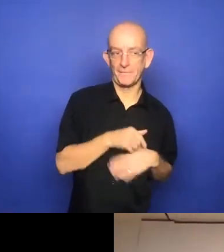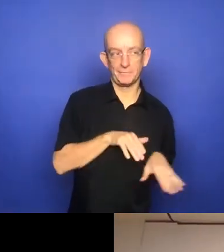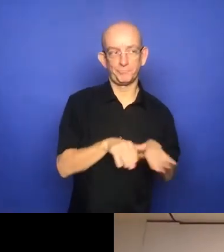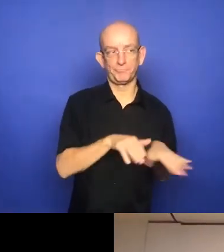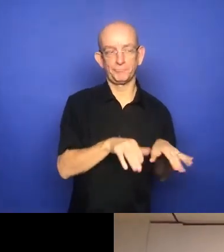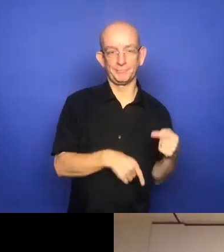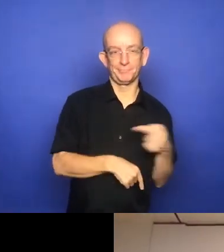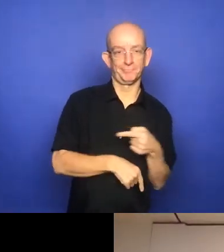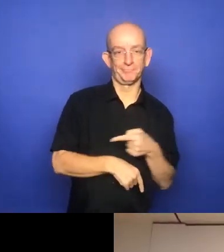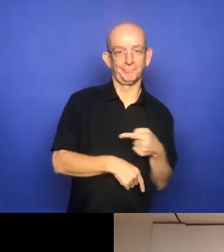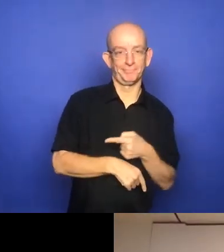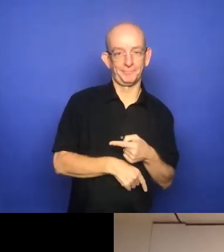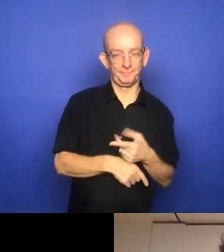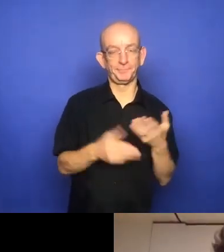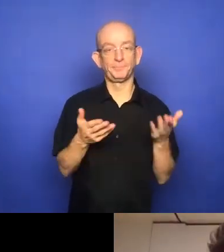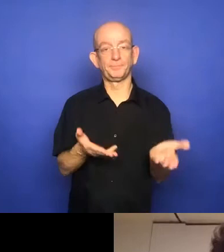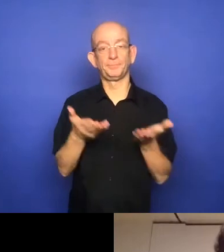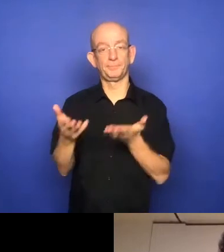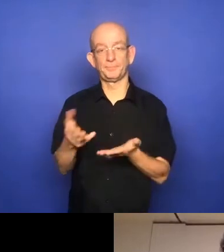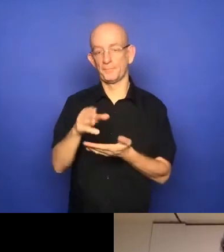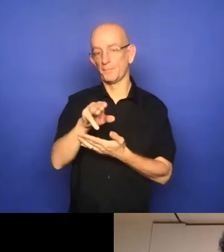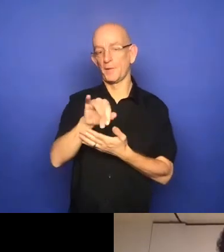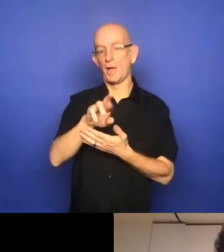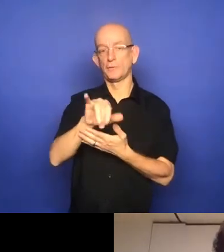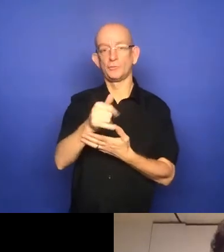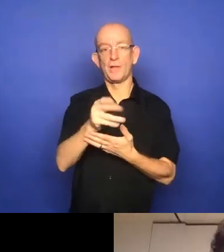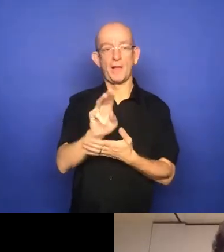. Mirjam